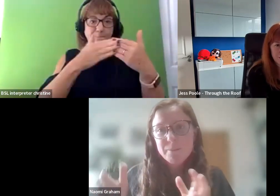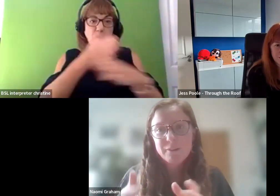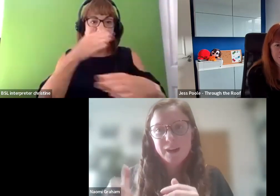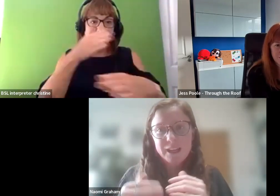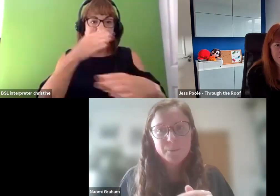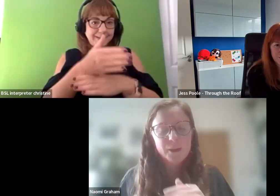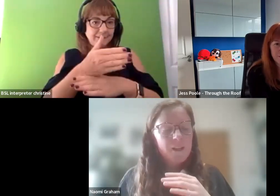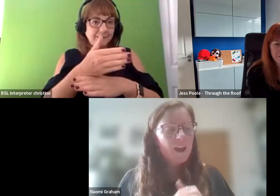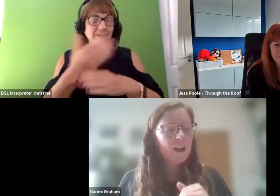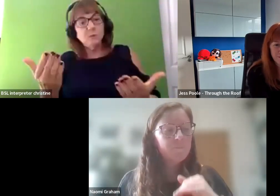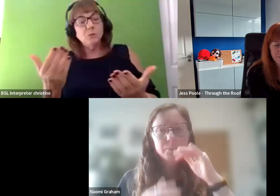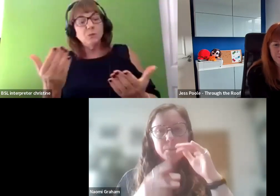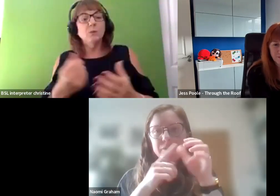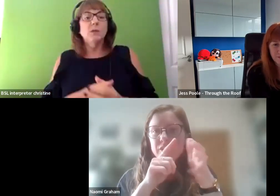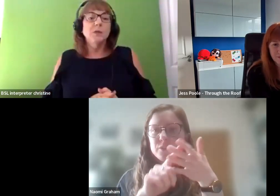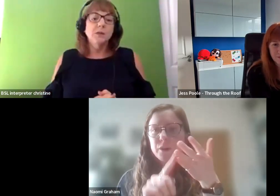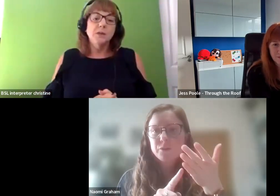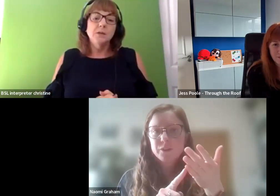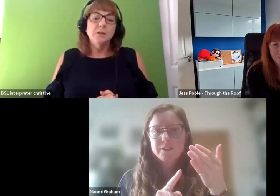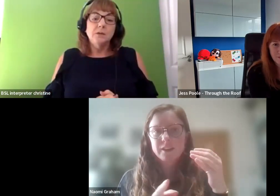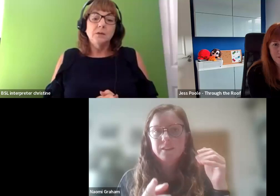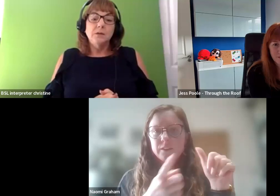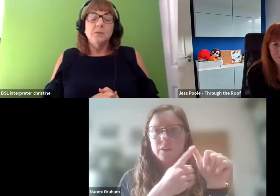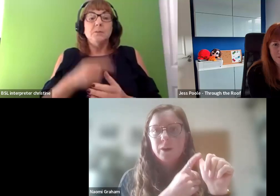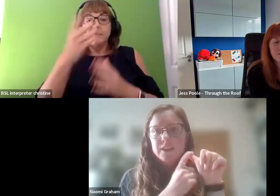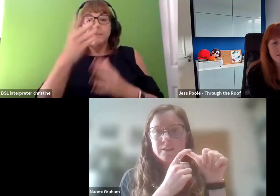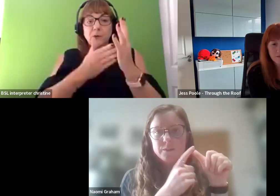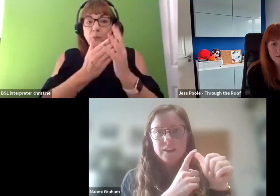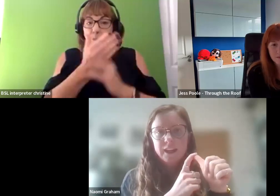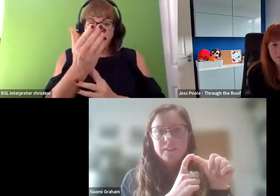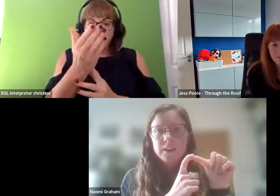help them have that input, but if I just run through the senses, so our sense of sight,